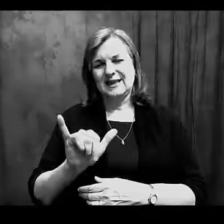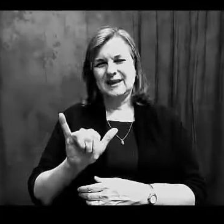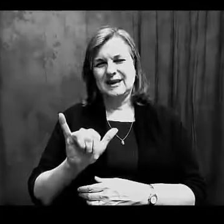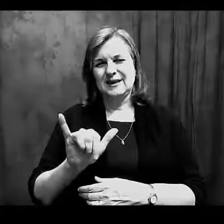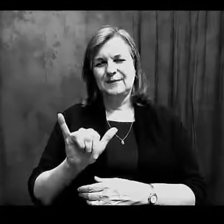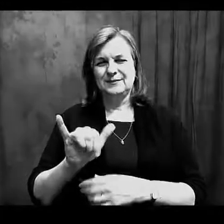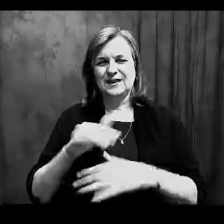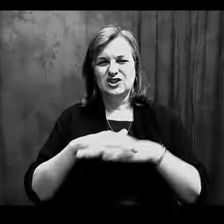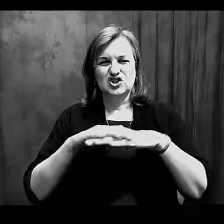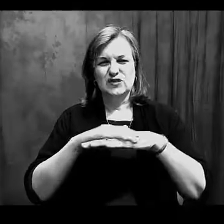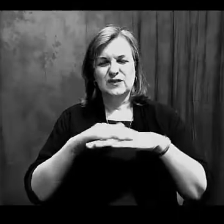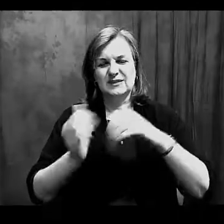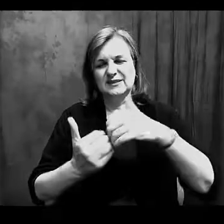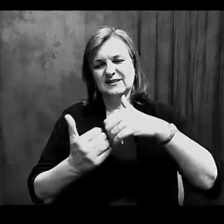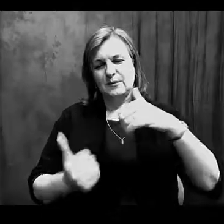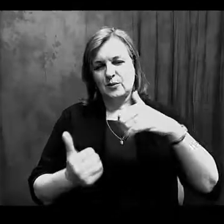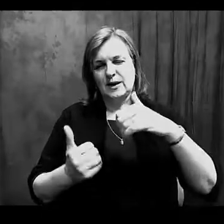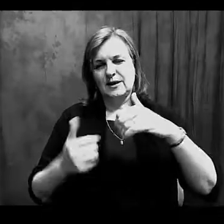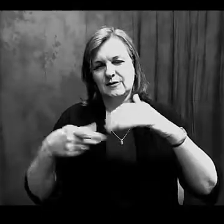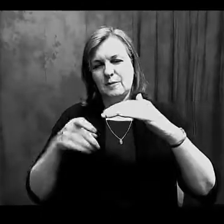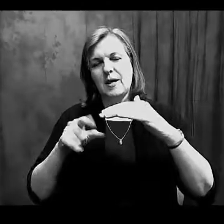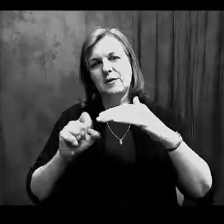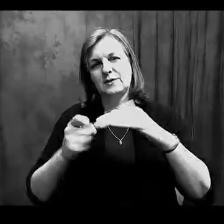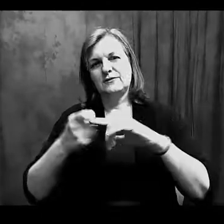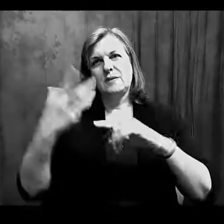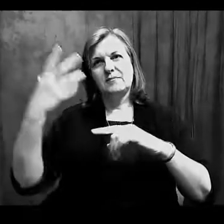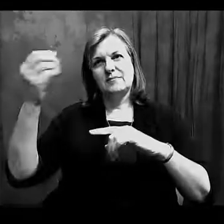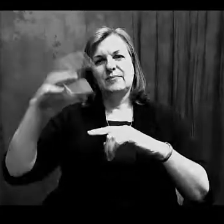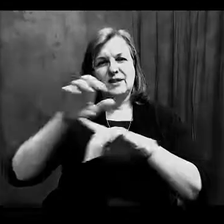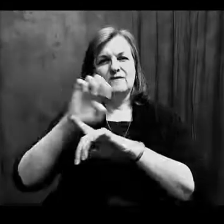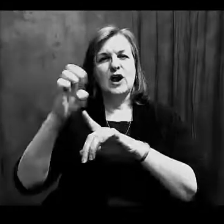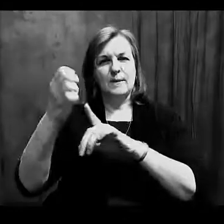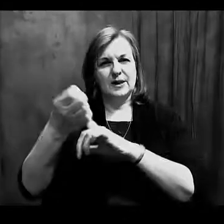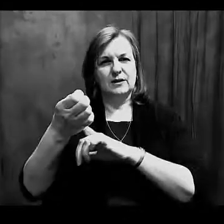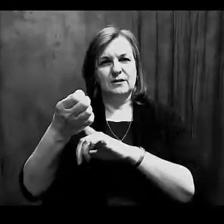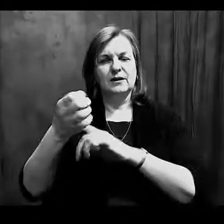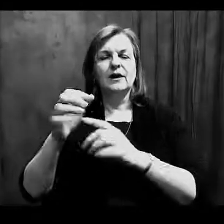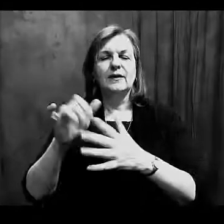rest of the environment which would tend to chew them up